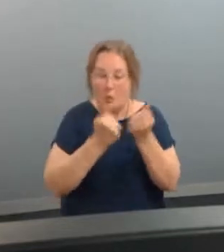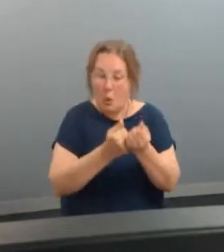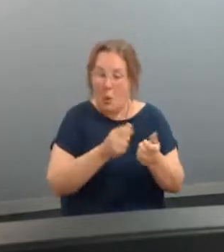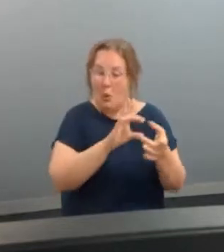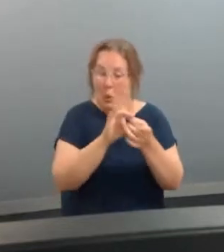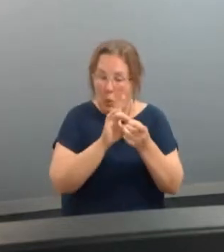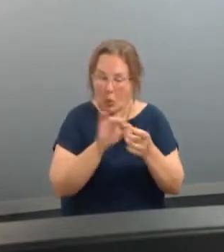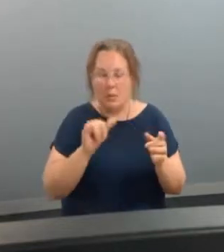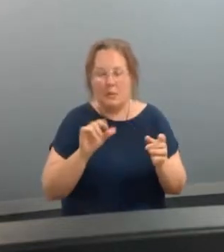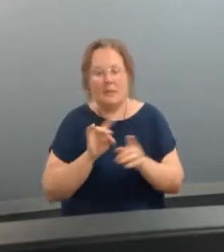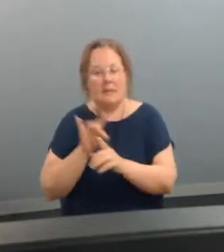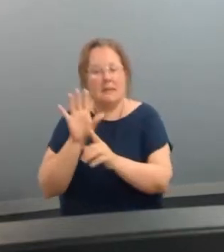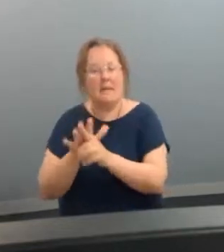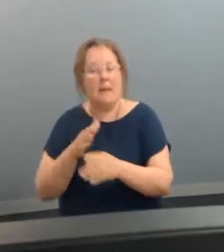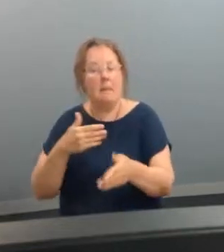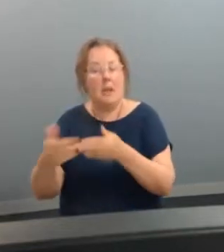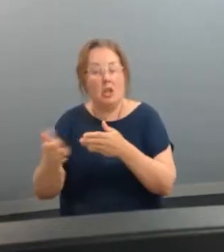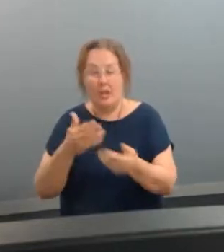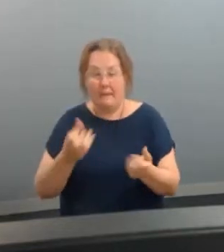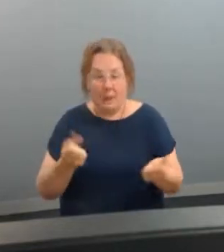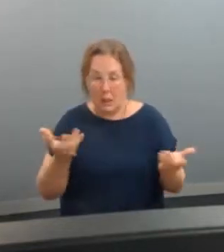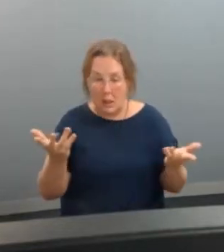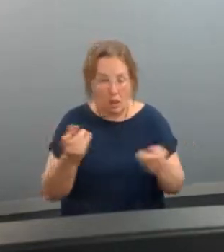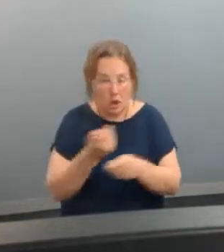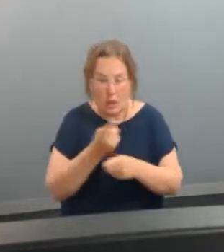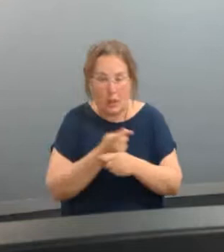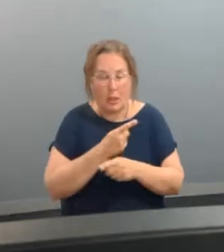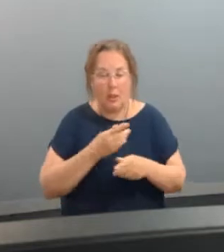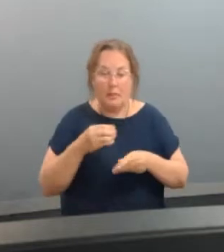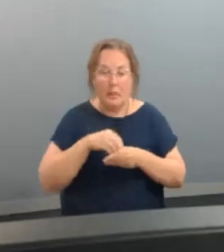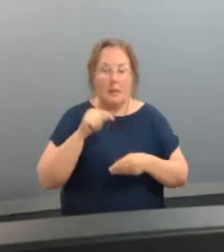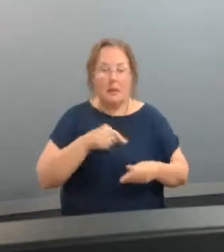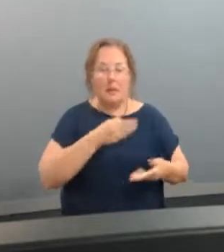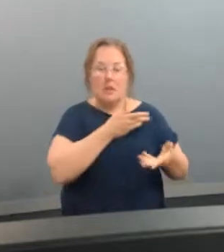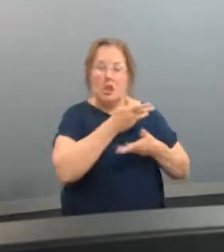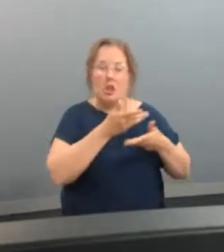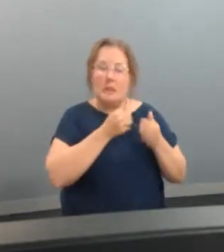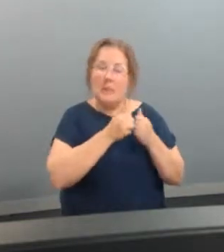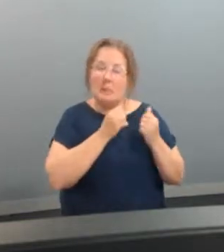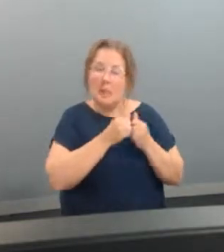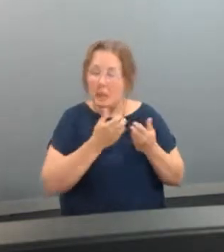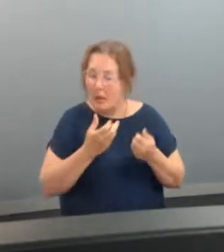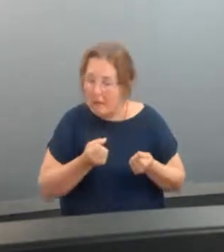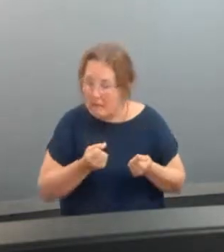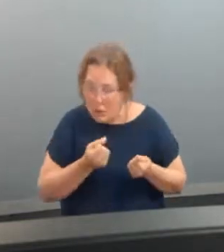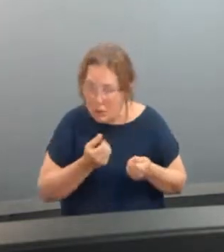, so support coordinators, sorry, I was having trouble, any change to support coordinators, or self-managers